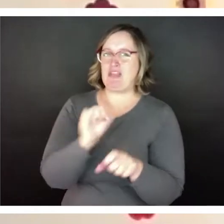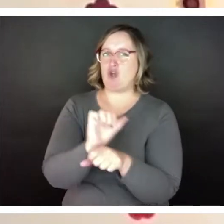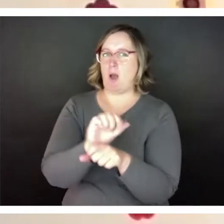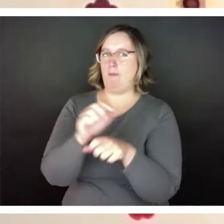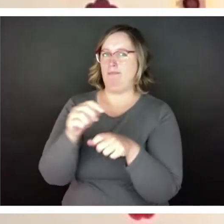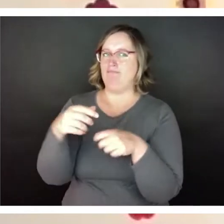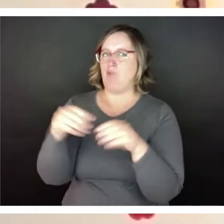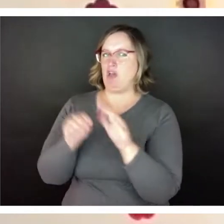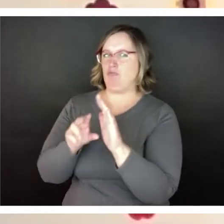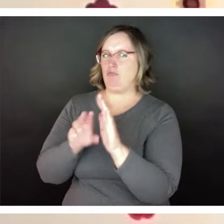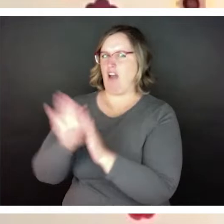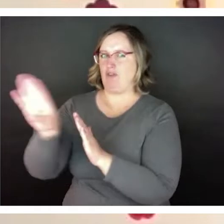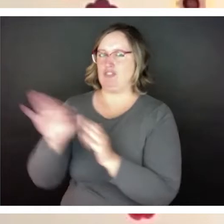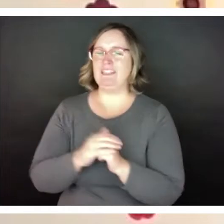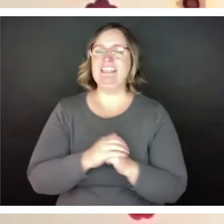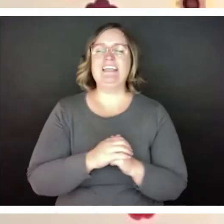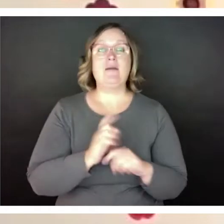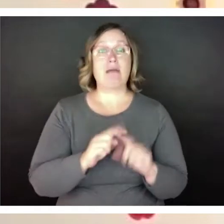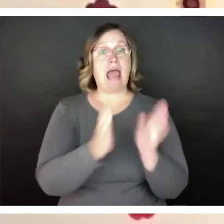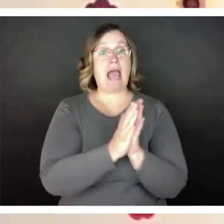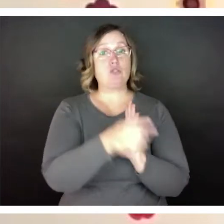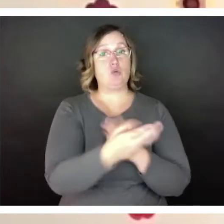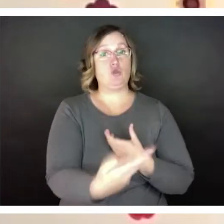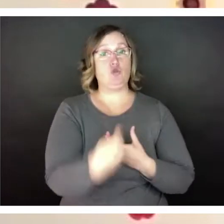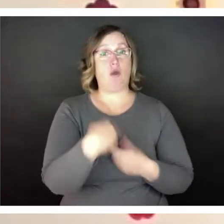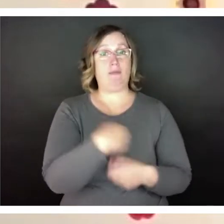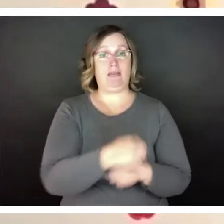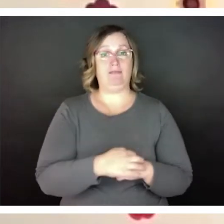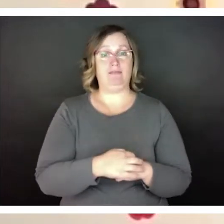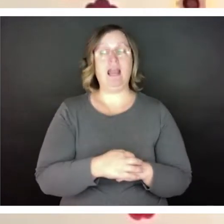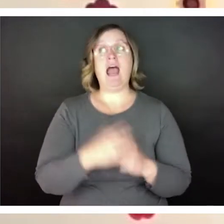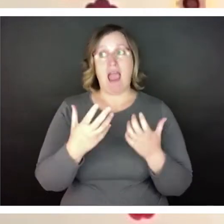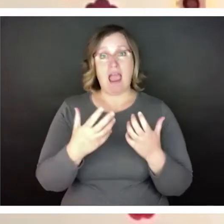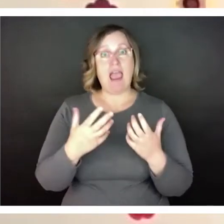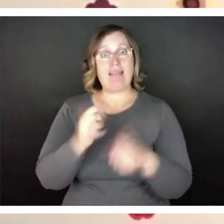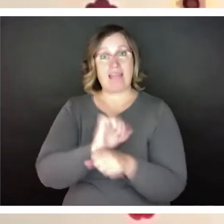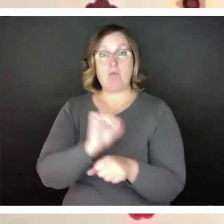and I ask you to join me and others in laboring against racial injustice.